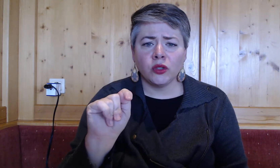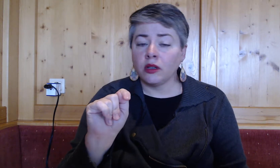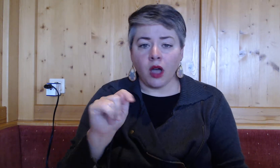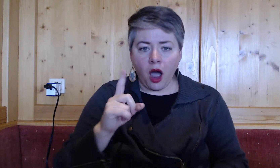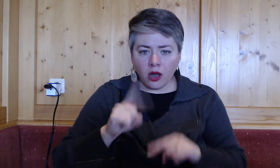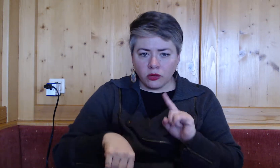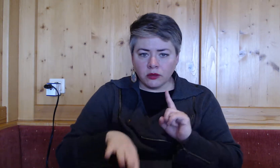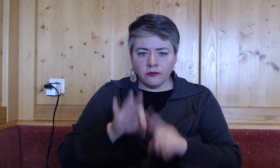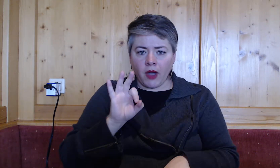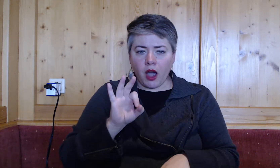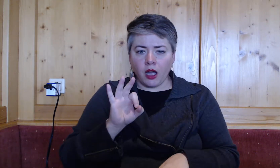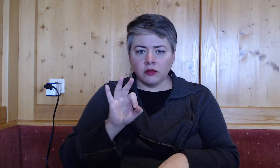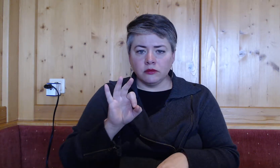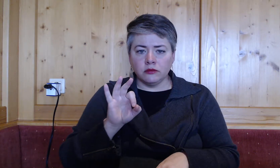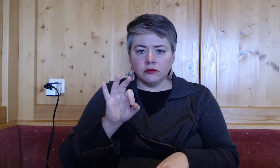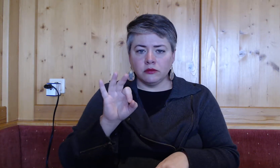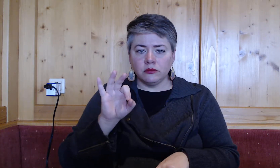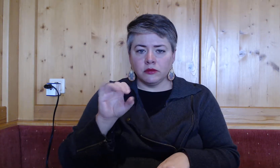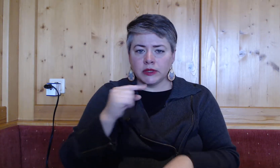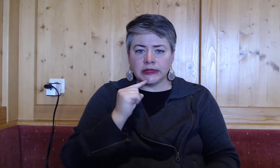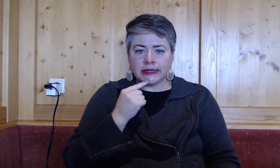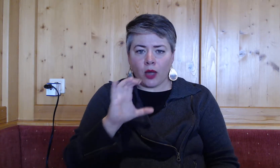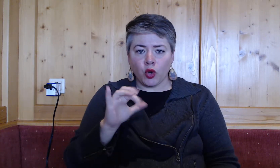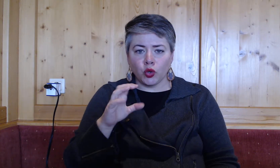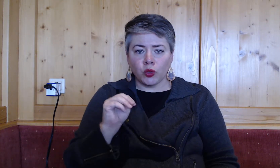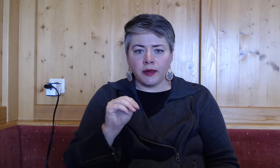I.. could.. not.. find.. sour...cream..